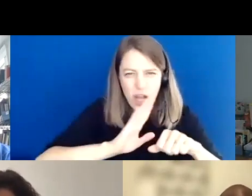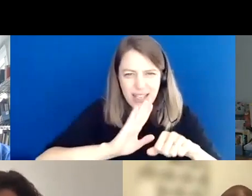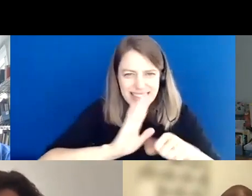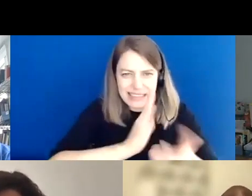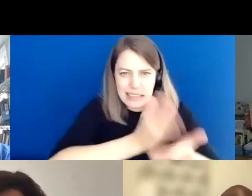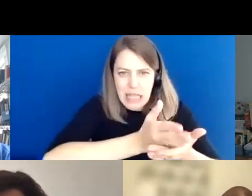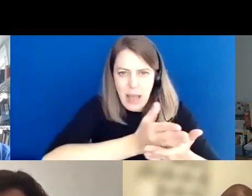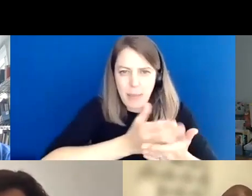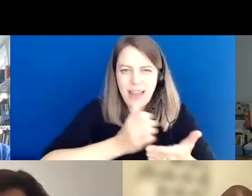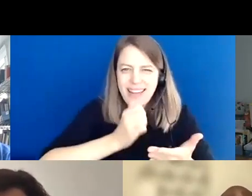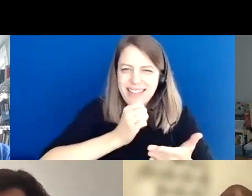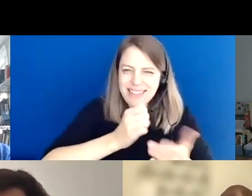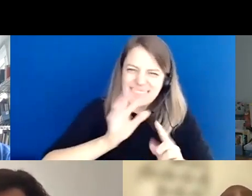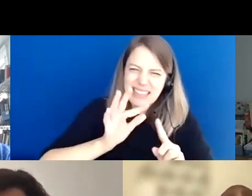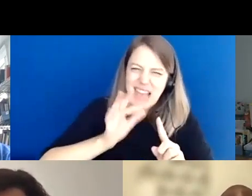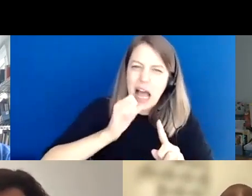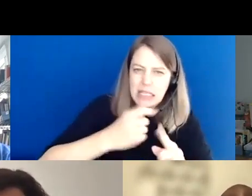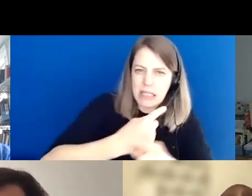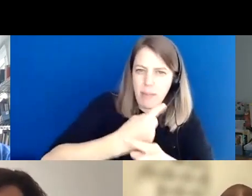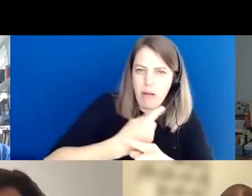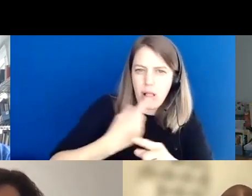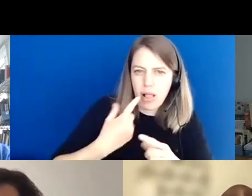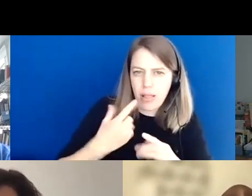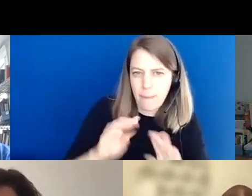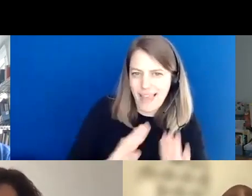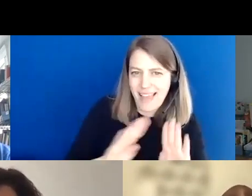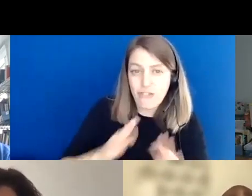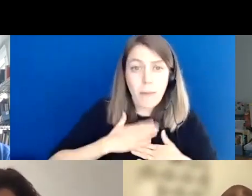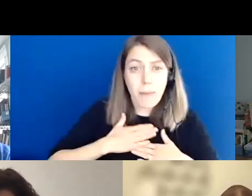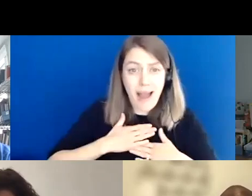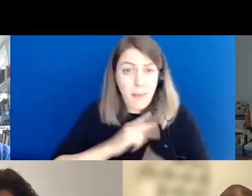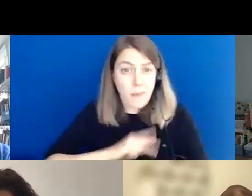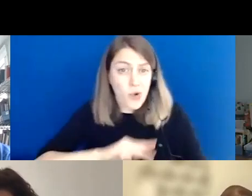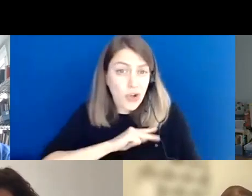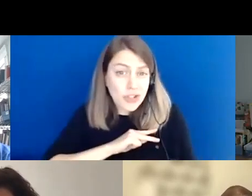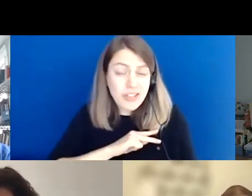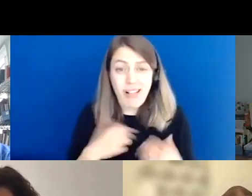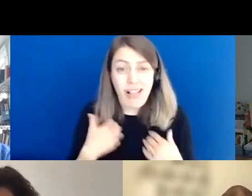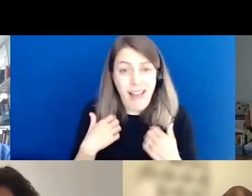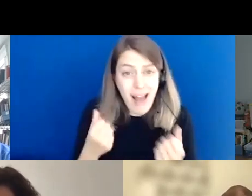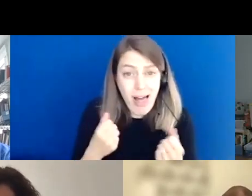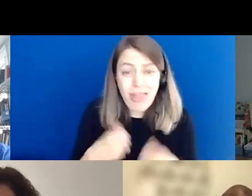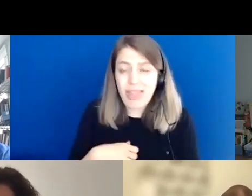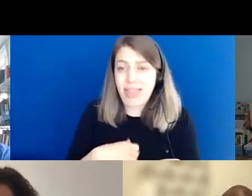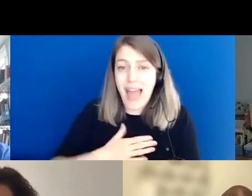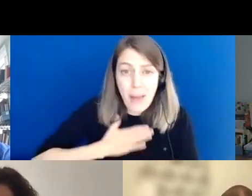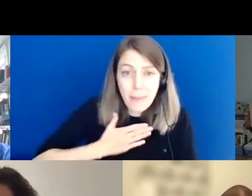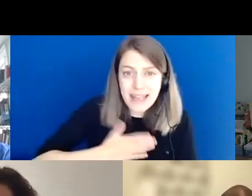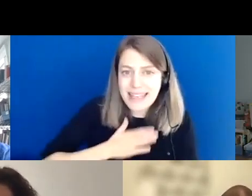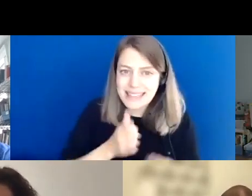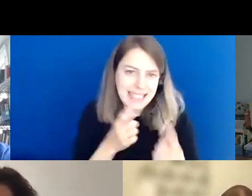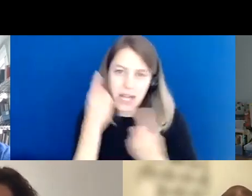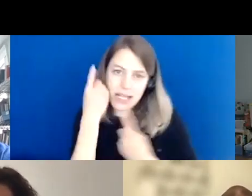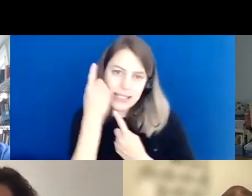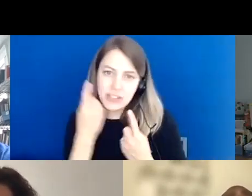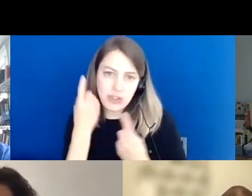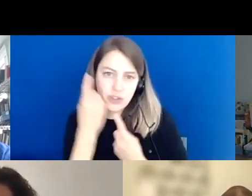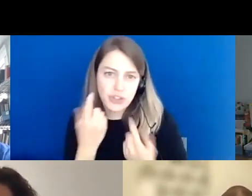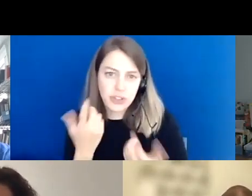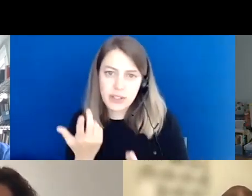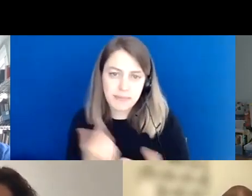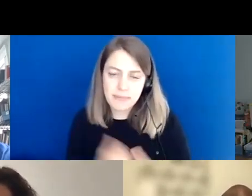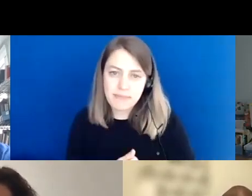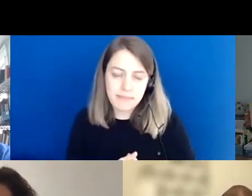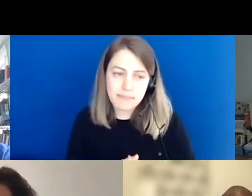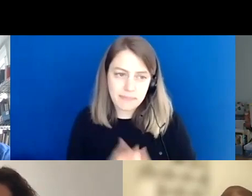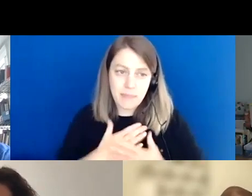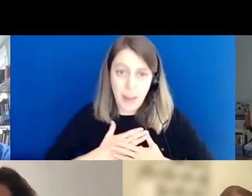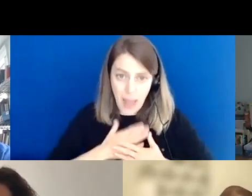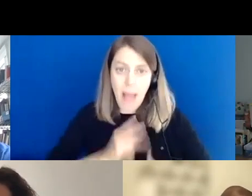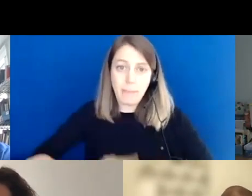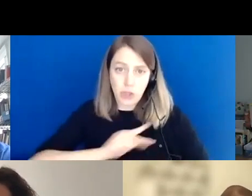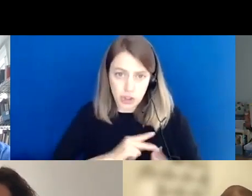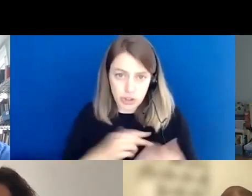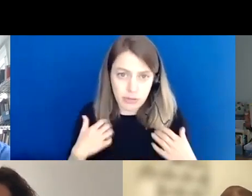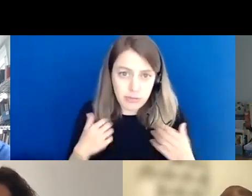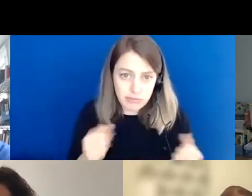My personal well-being and happiness were not a goal.